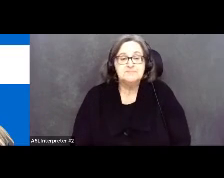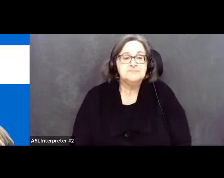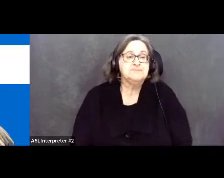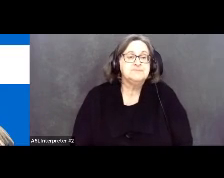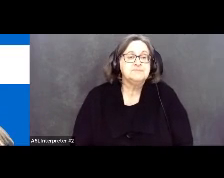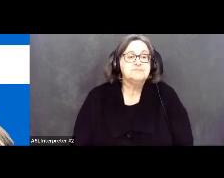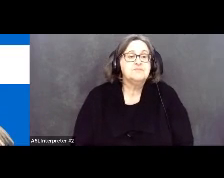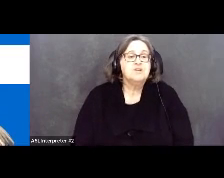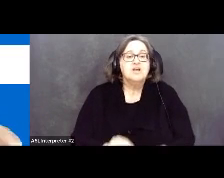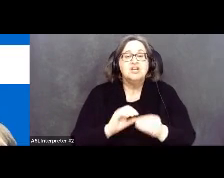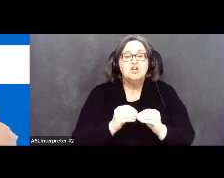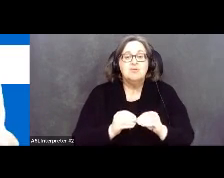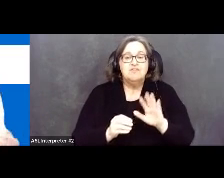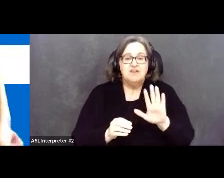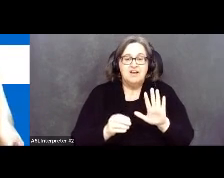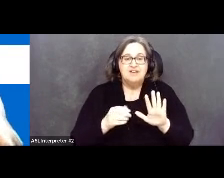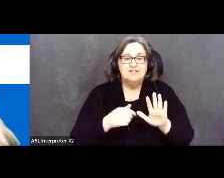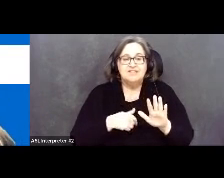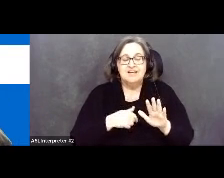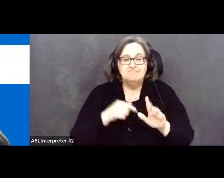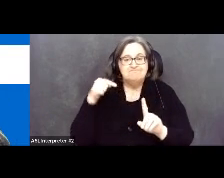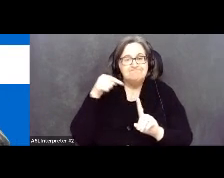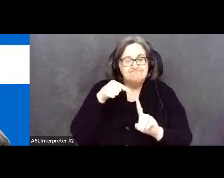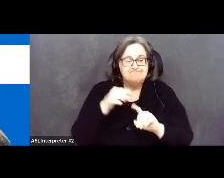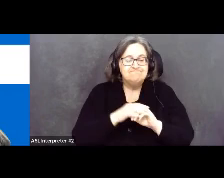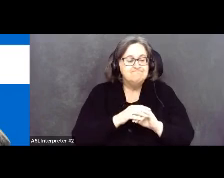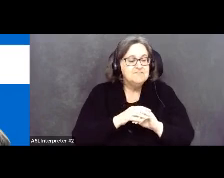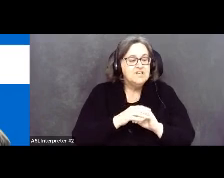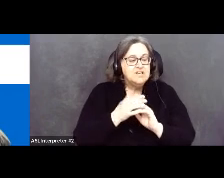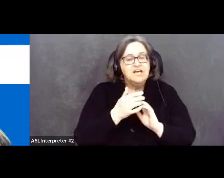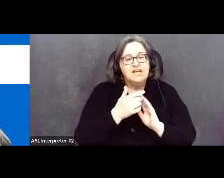Number five, this is what I keep circling around to. Legislation currently does not